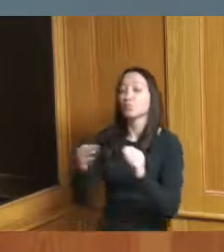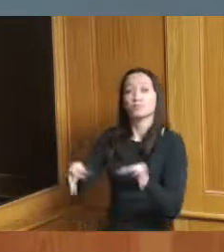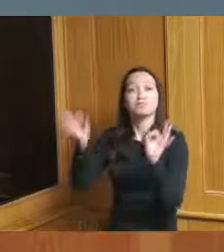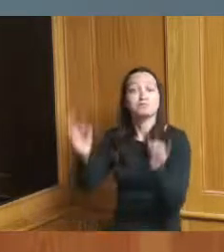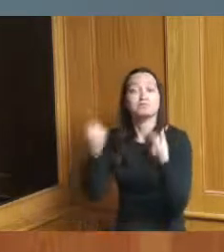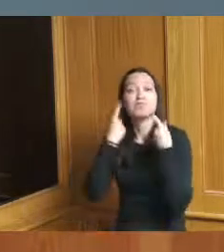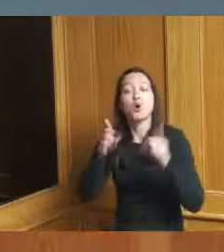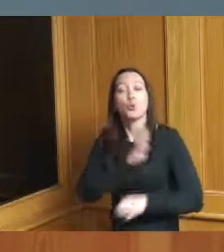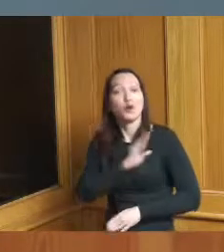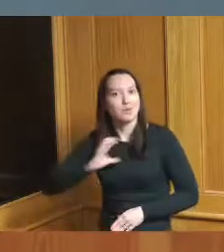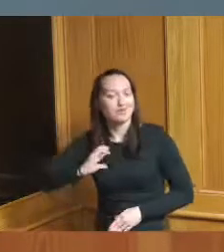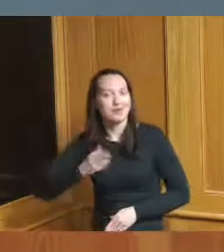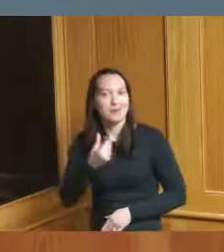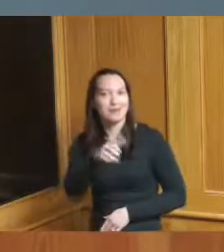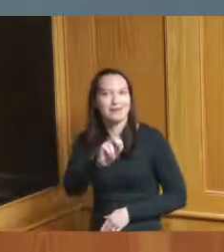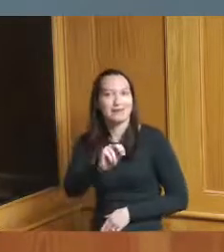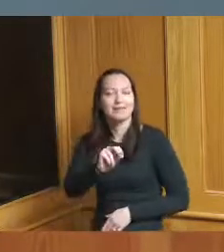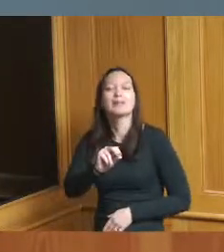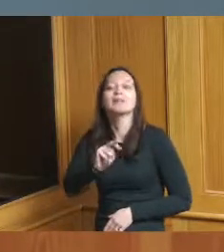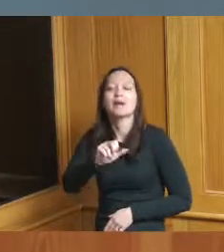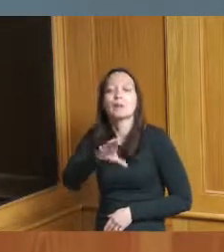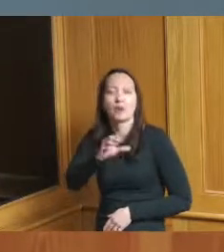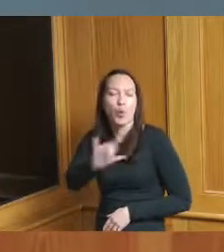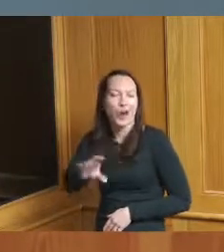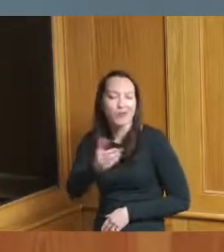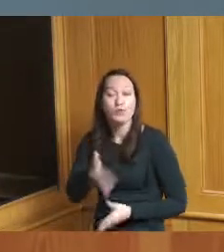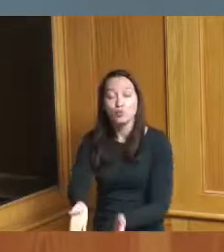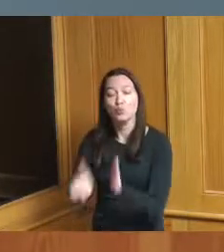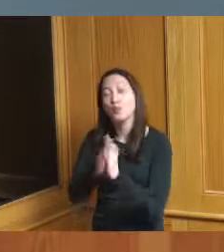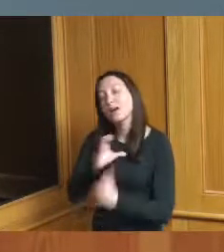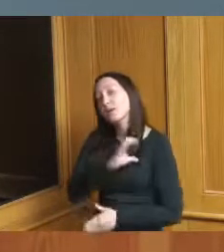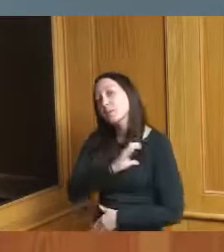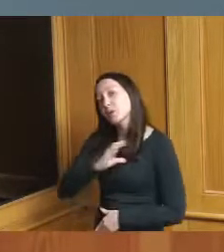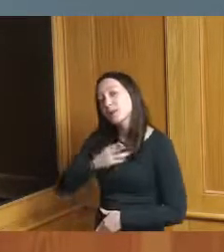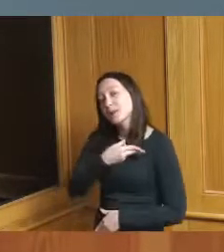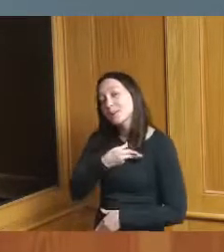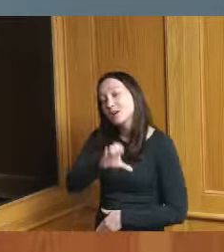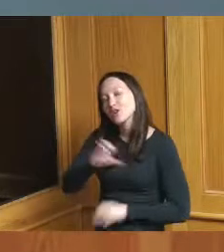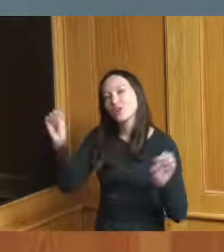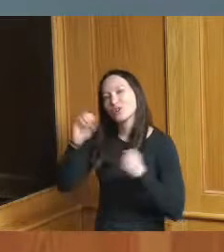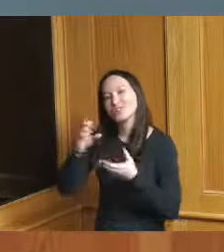Commissioners Hamilton County Ohio is requesting the Hamilton County Emergency Management Agency